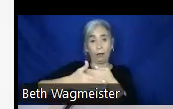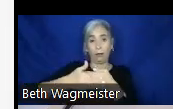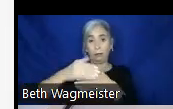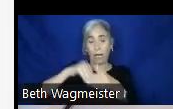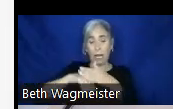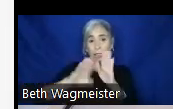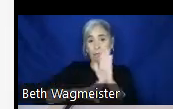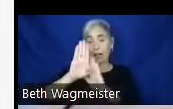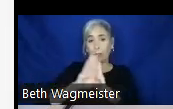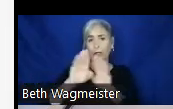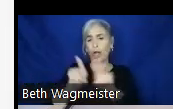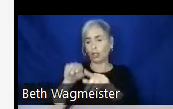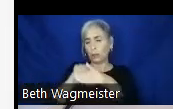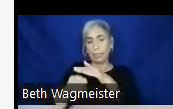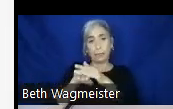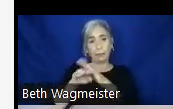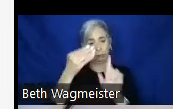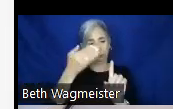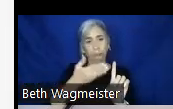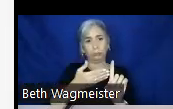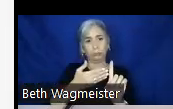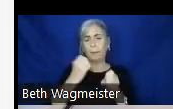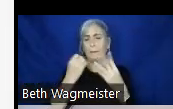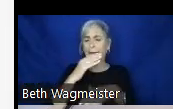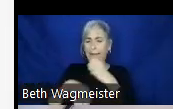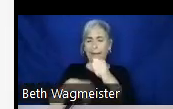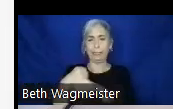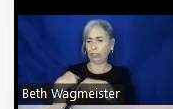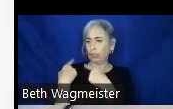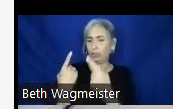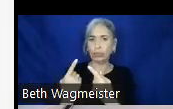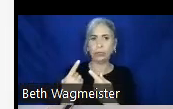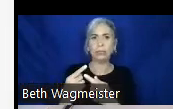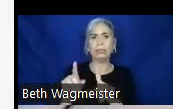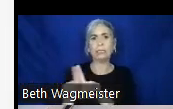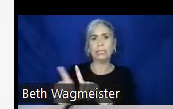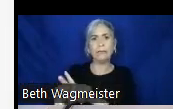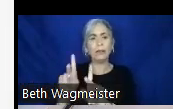person for over a decade with different organizations like Governments and e commerce,